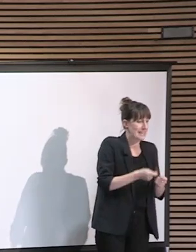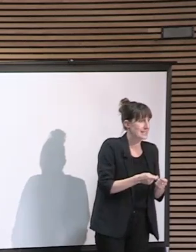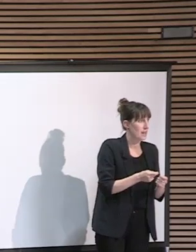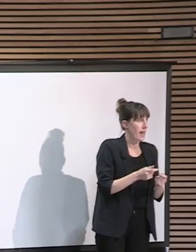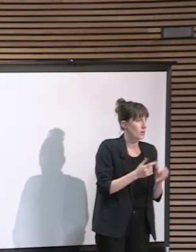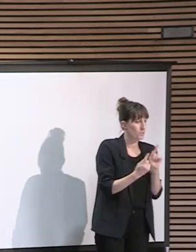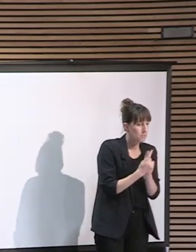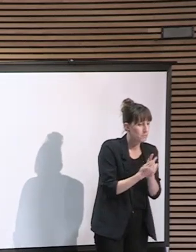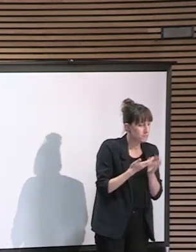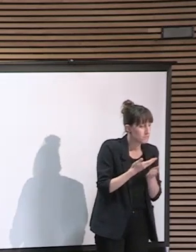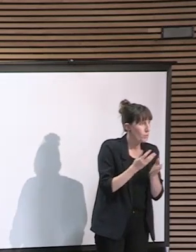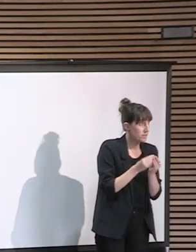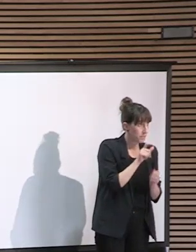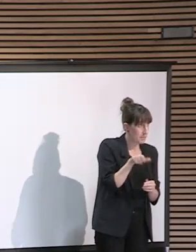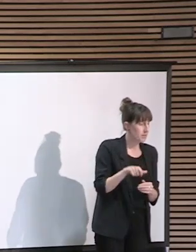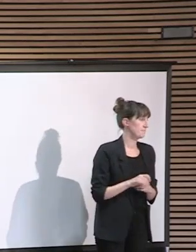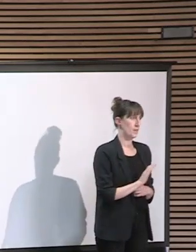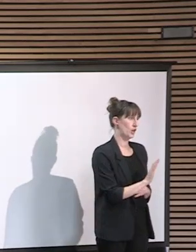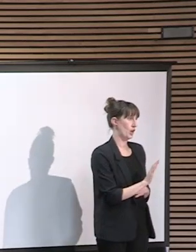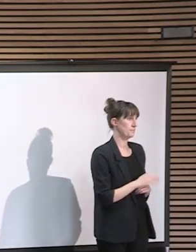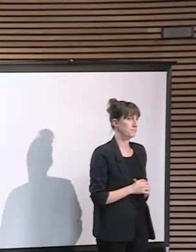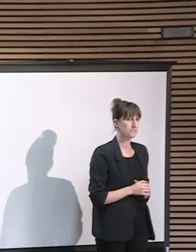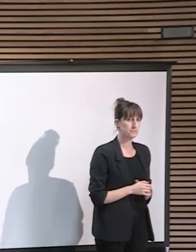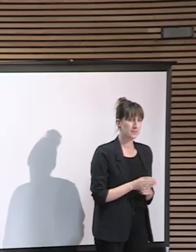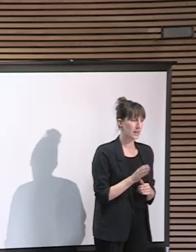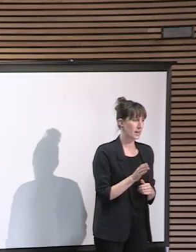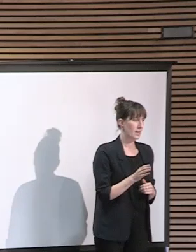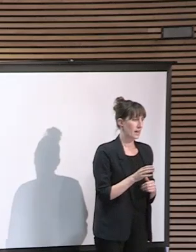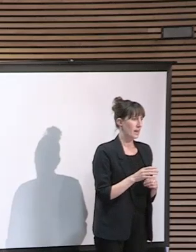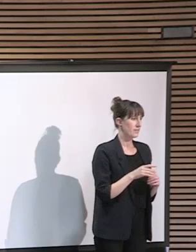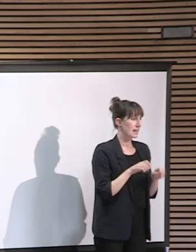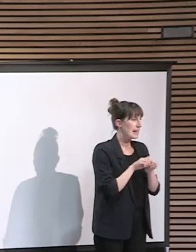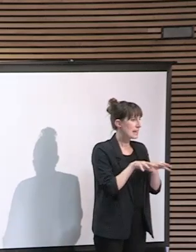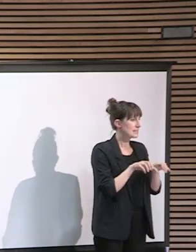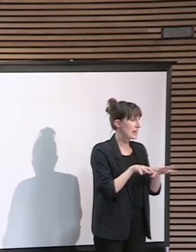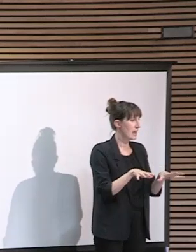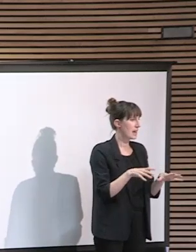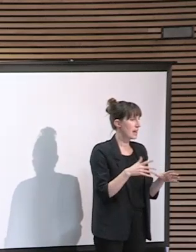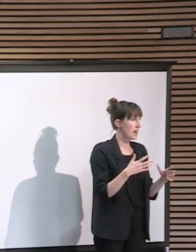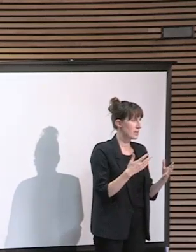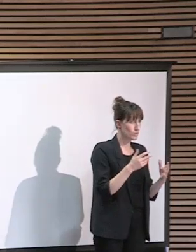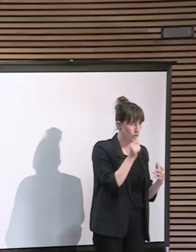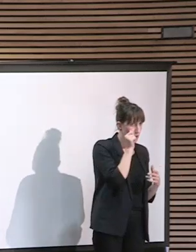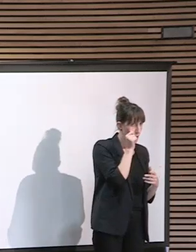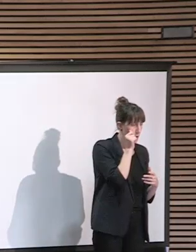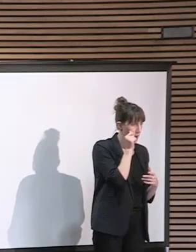he was confirmed to have No. Are more Pacific or Maori